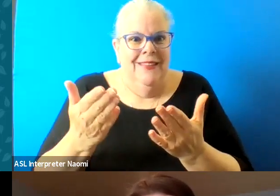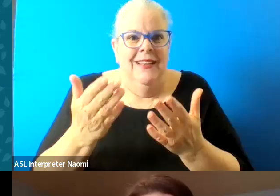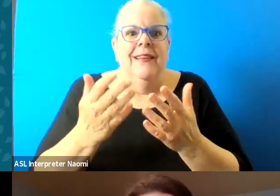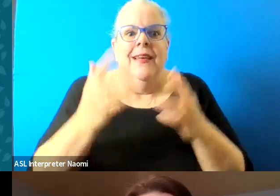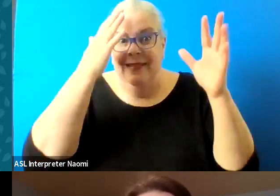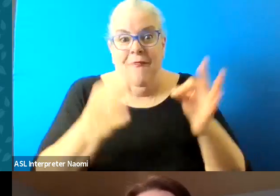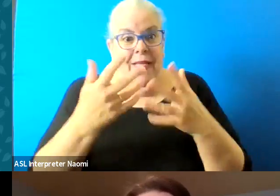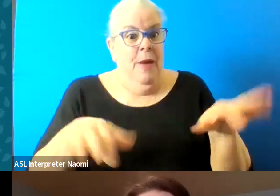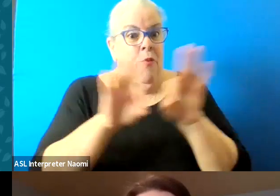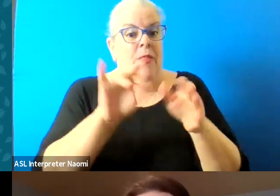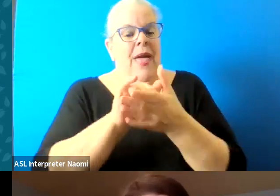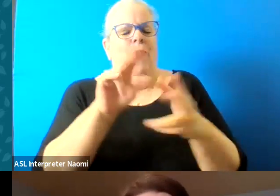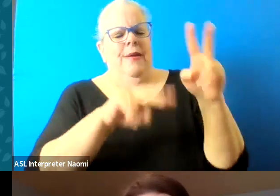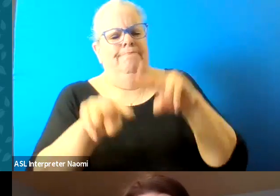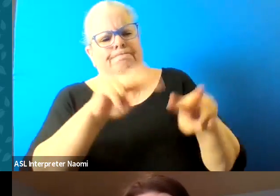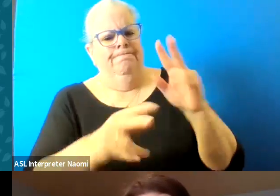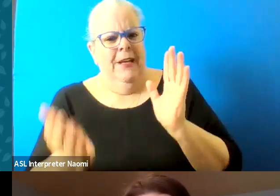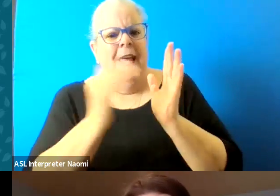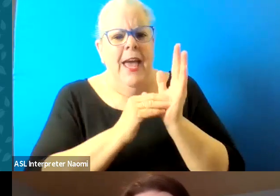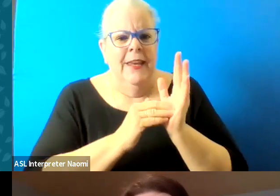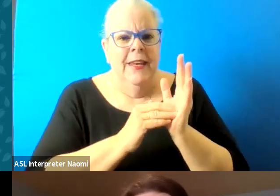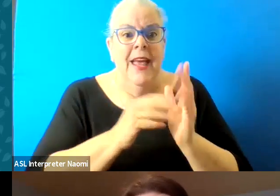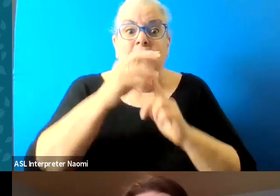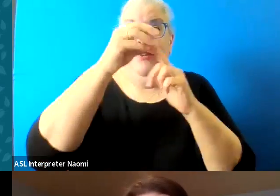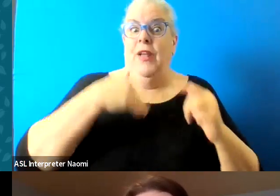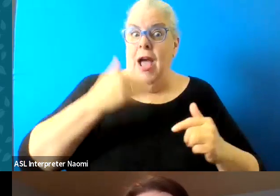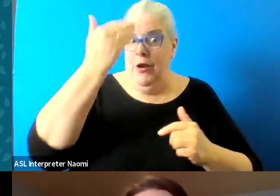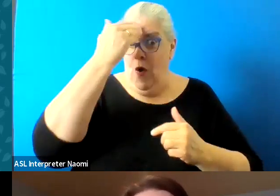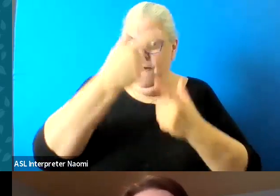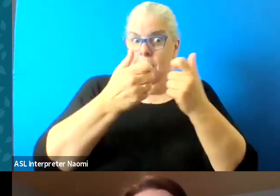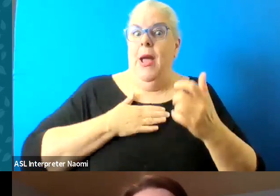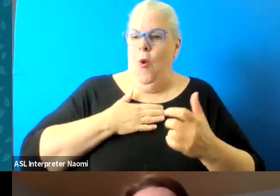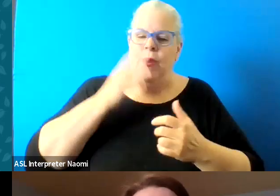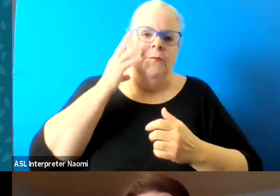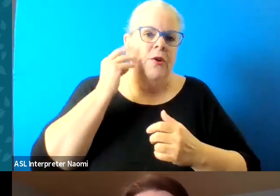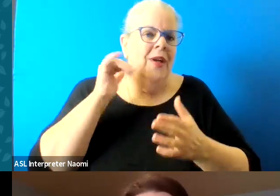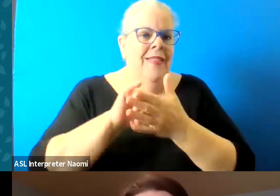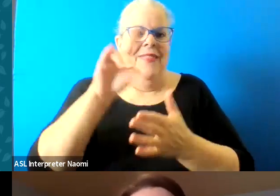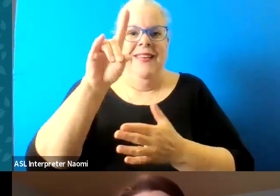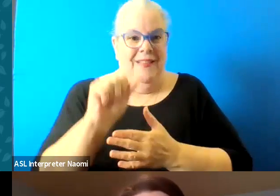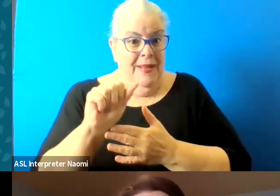especially because I know firsthand that the disability community is more transit dependent